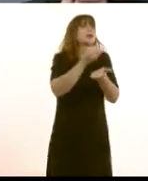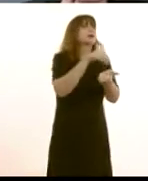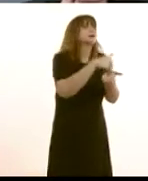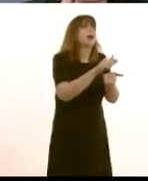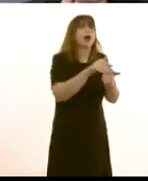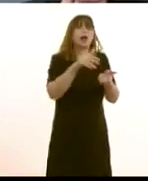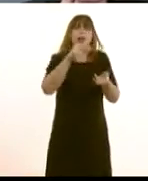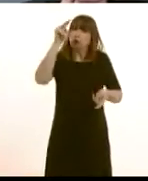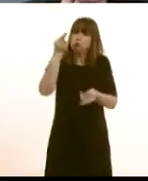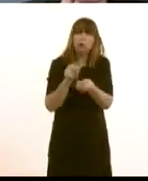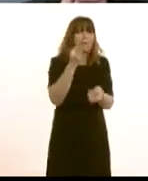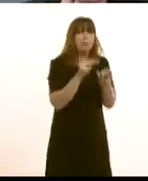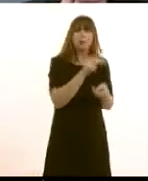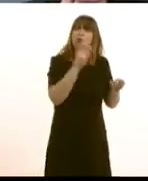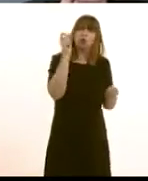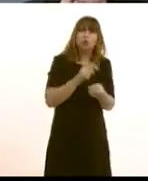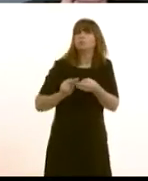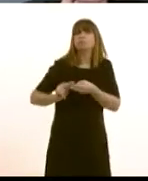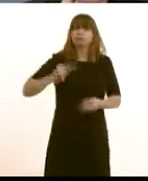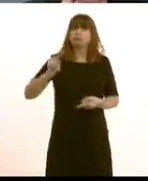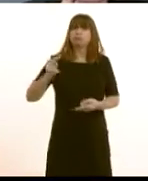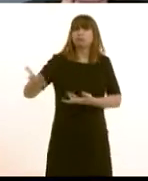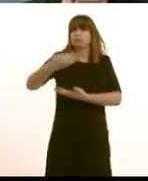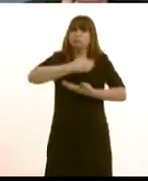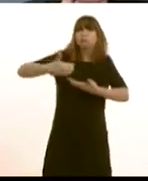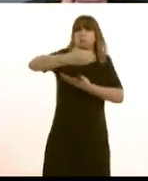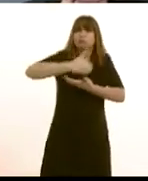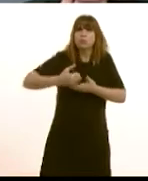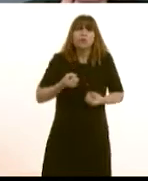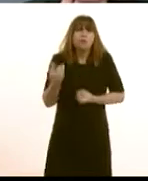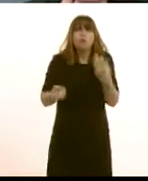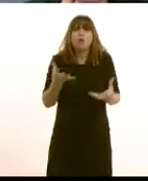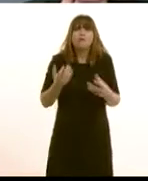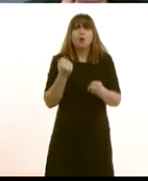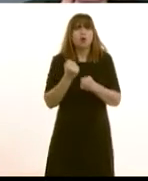the Welsh purse to invest in regeneration and public services the length and breadth